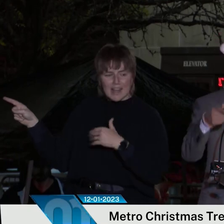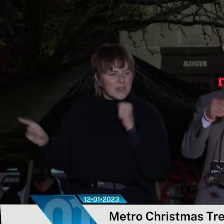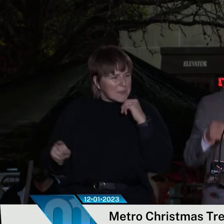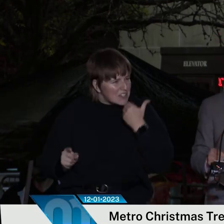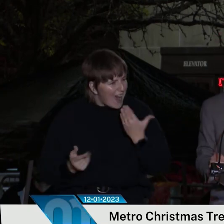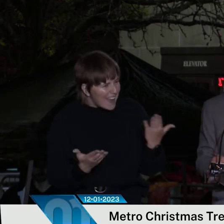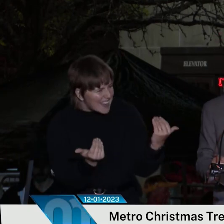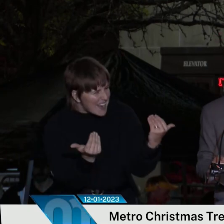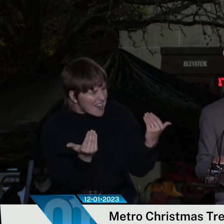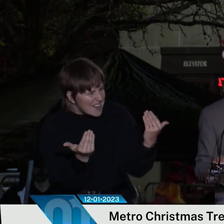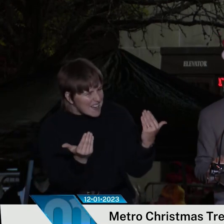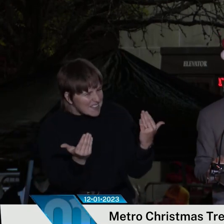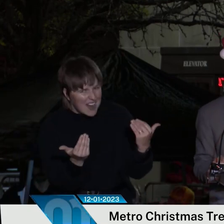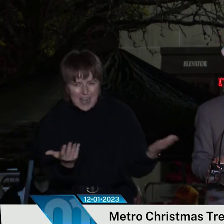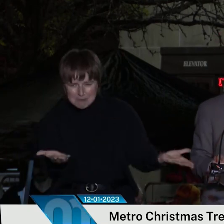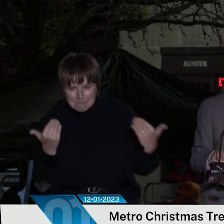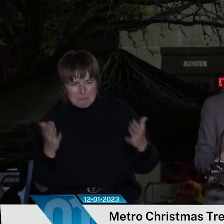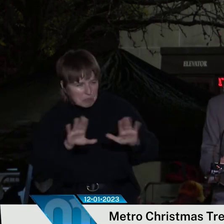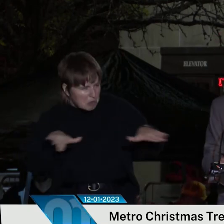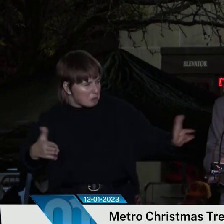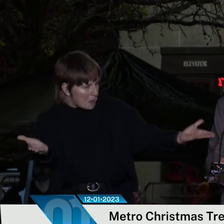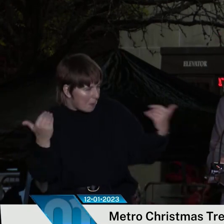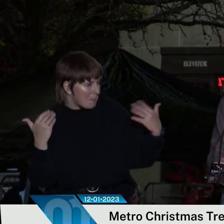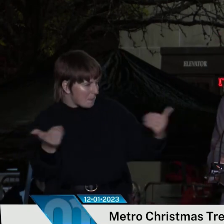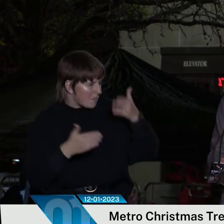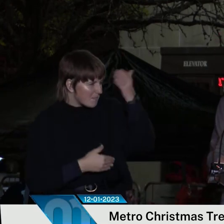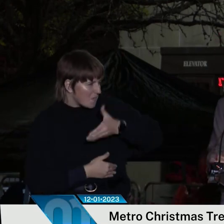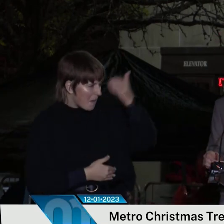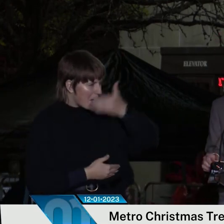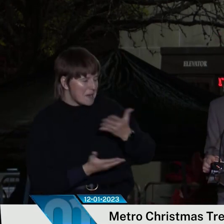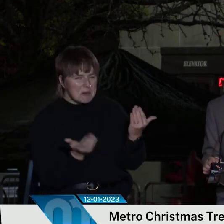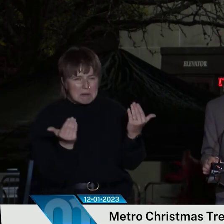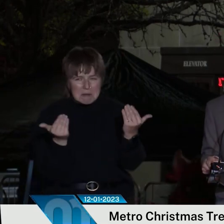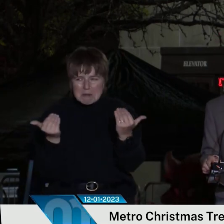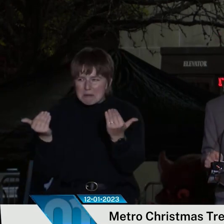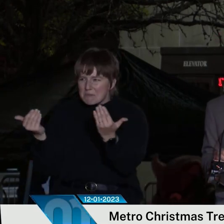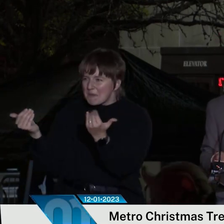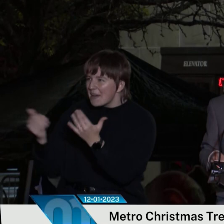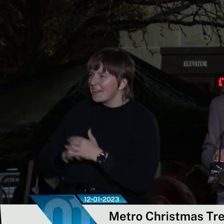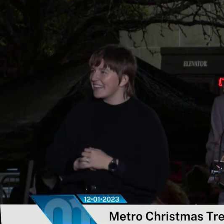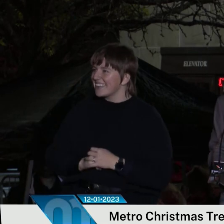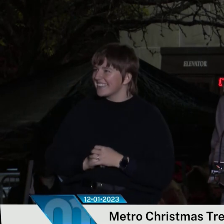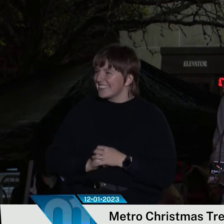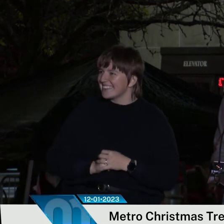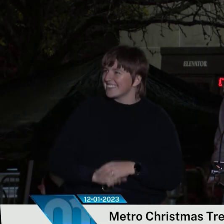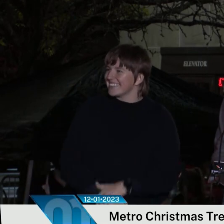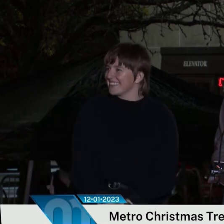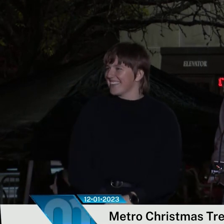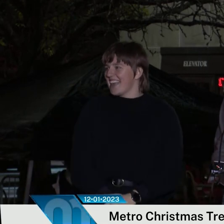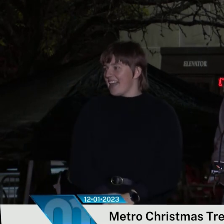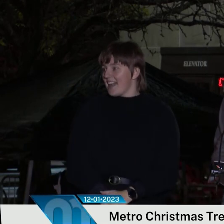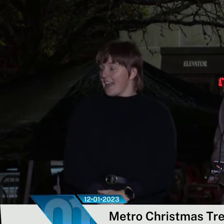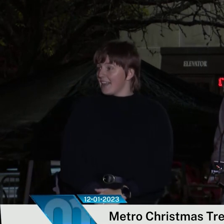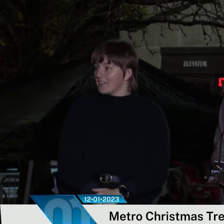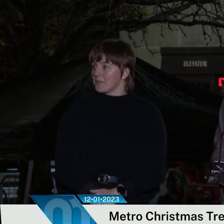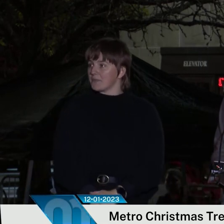RIGHT UP FRONT HERE. ANYBODY WHO'S NOT UP FRONT, DON'T BE SHY. WE HAVE MASK OTS WHO CAN